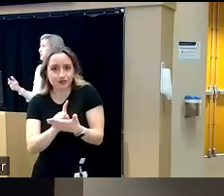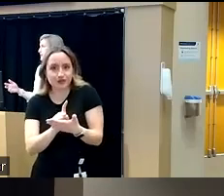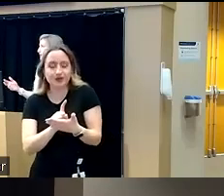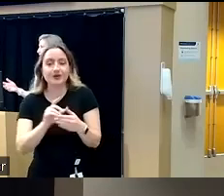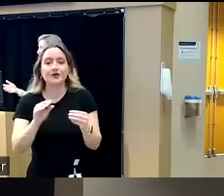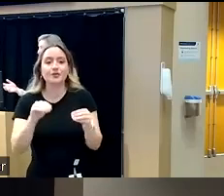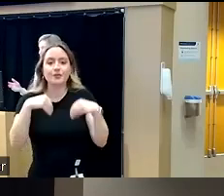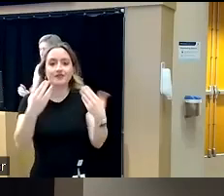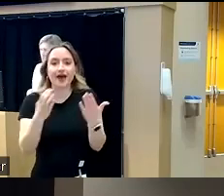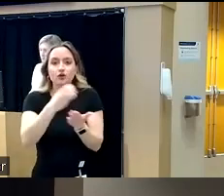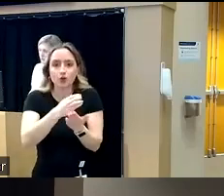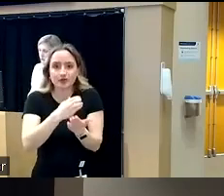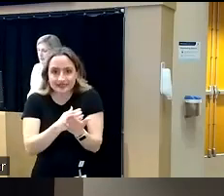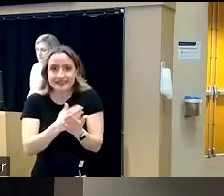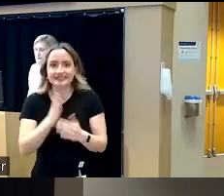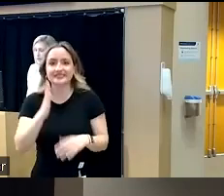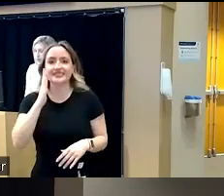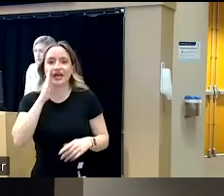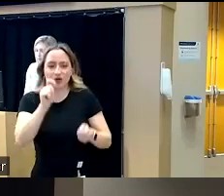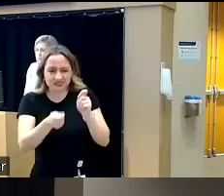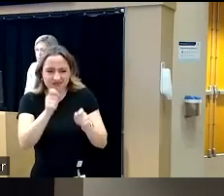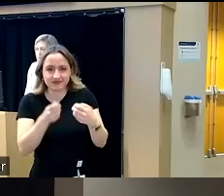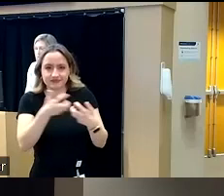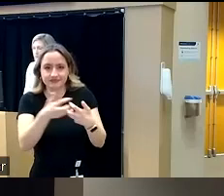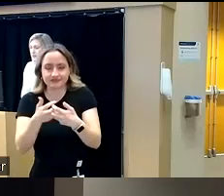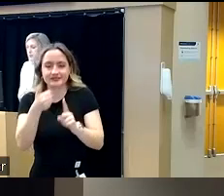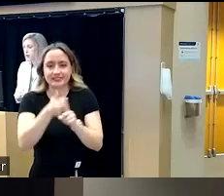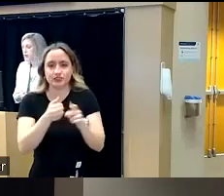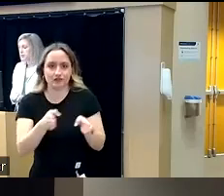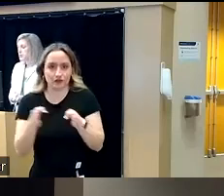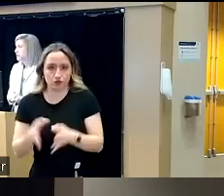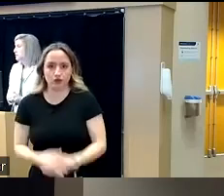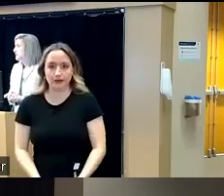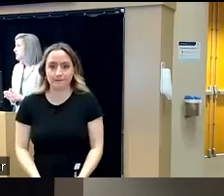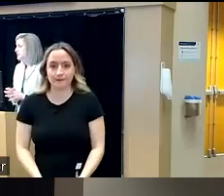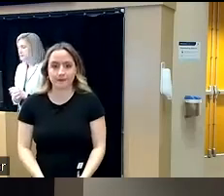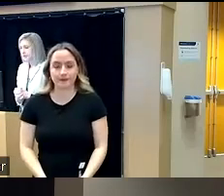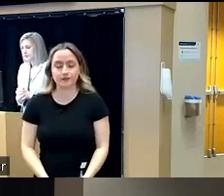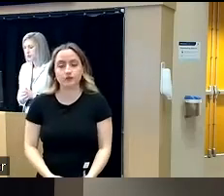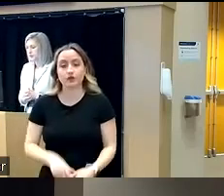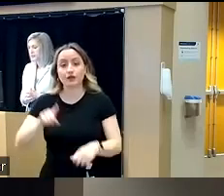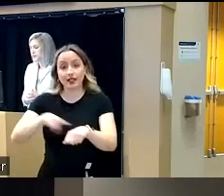the specific needs of these individuals the length of the program is two semesters it's going to be